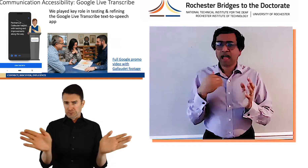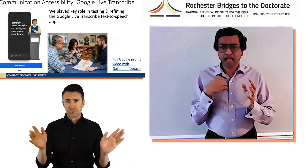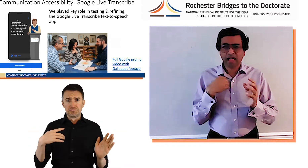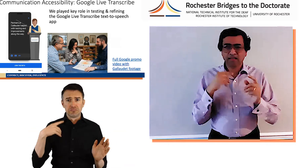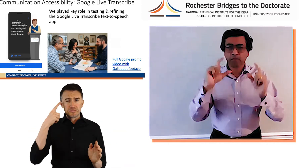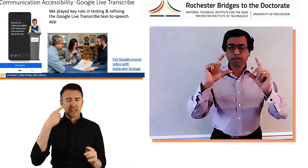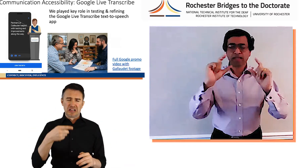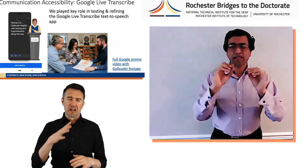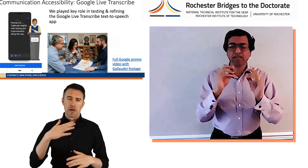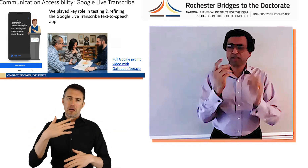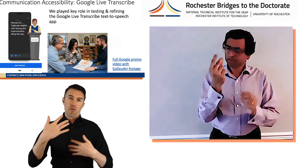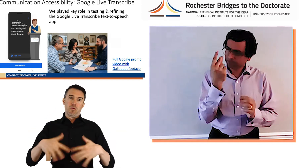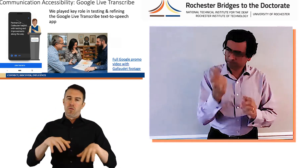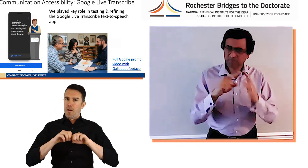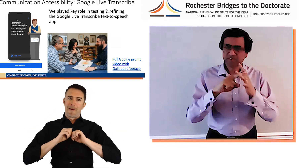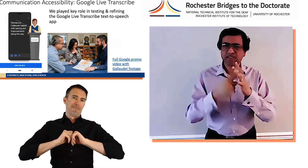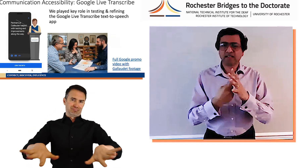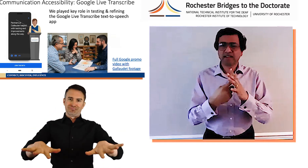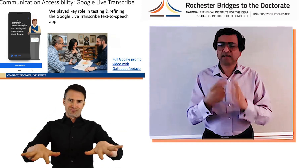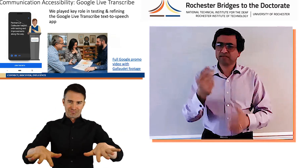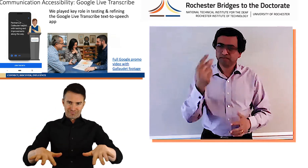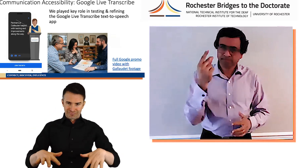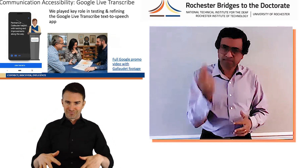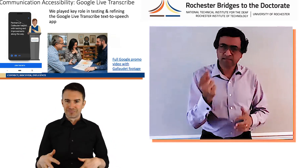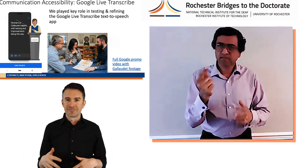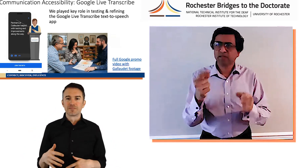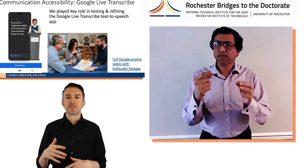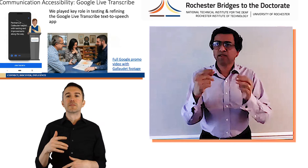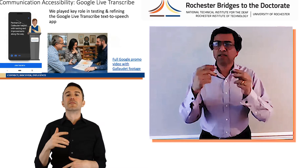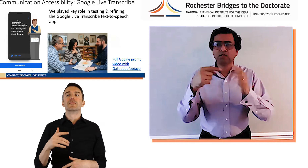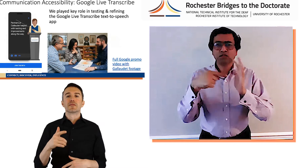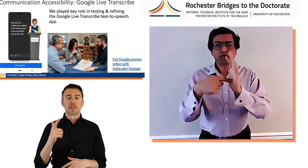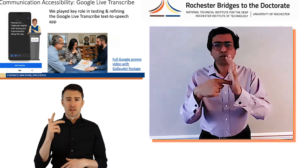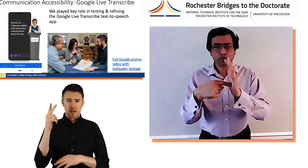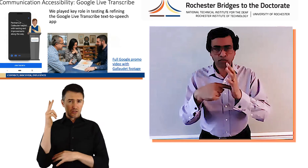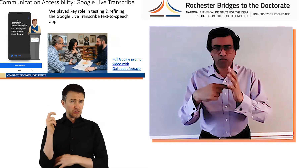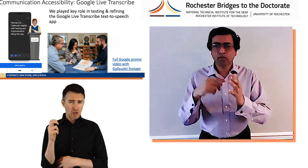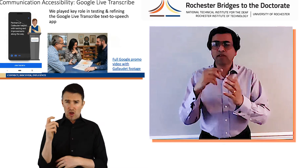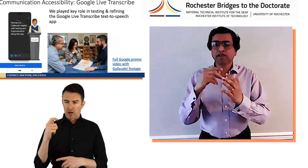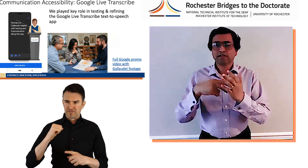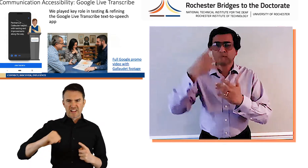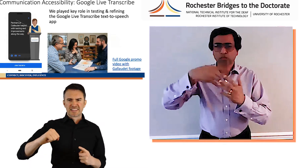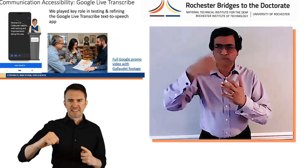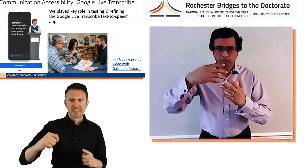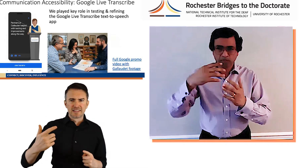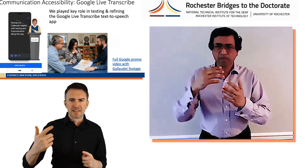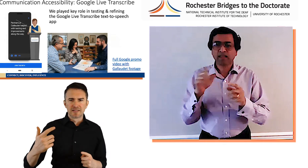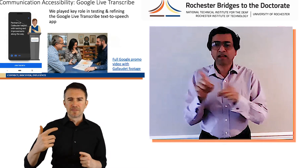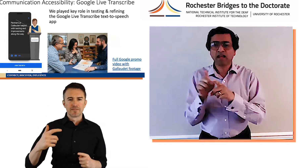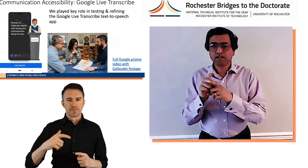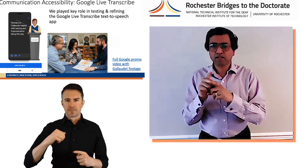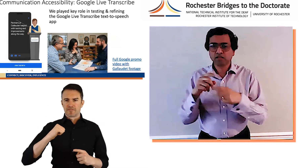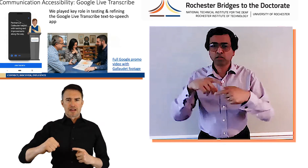And immediately, when it starts, it shows the captions, and then you can pause them